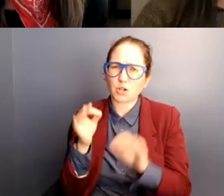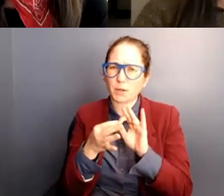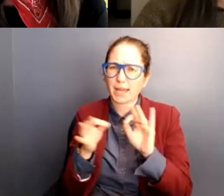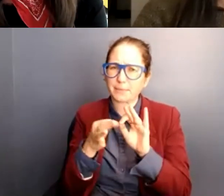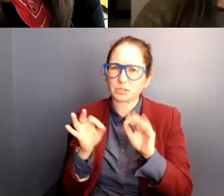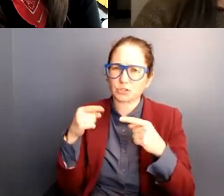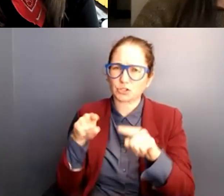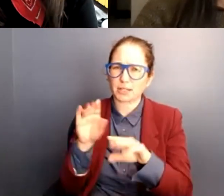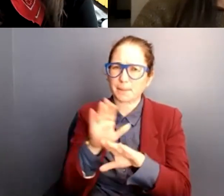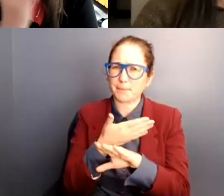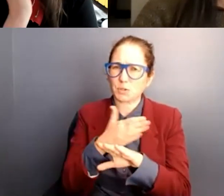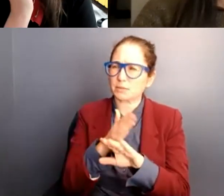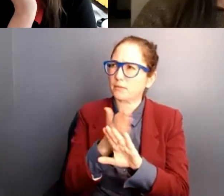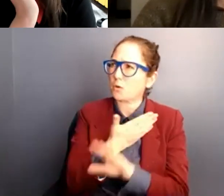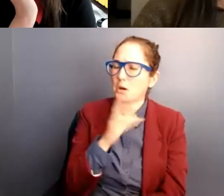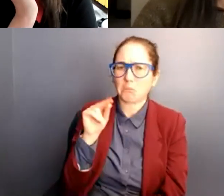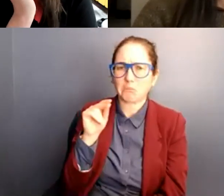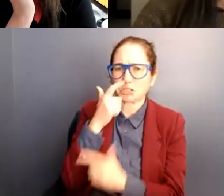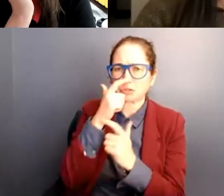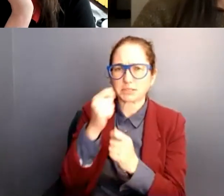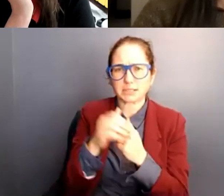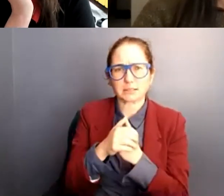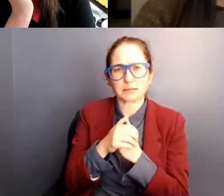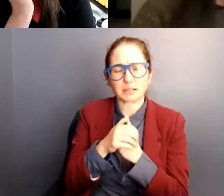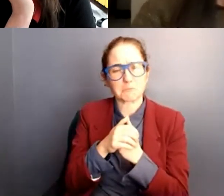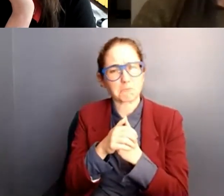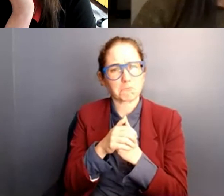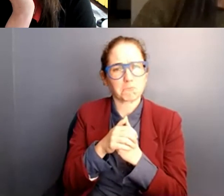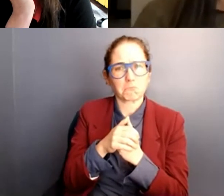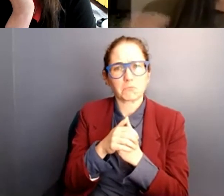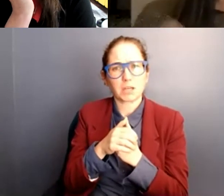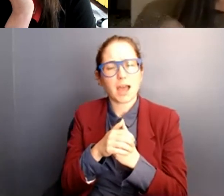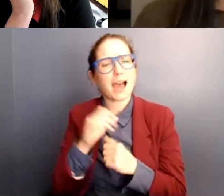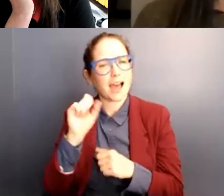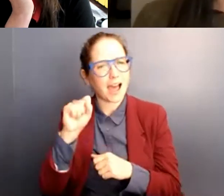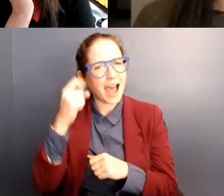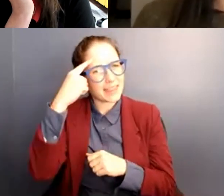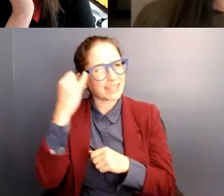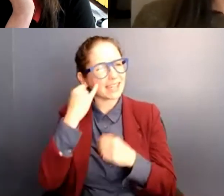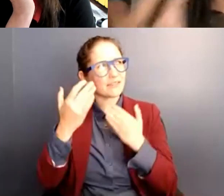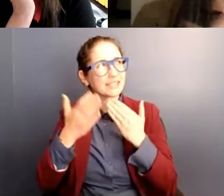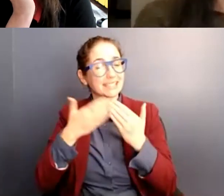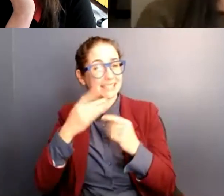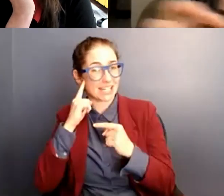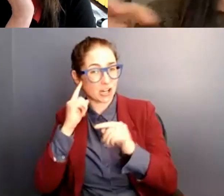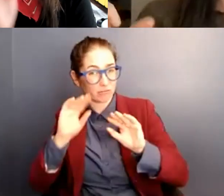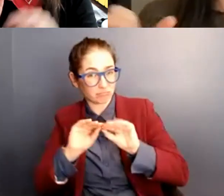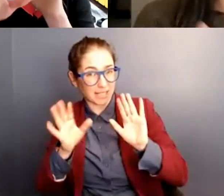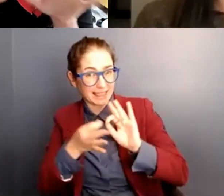That's interesting. Does that happen? >> CHRISTENA GUNTHER: I would think if it's easy to hear the lyric, that it probably would do it. And if